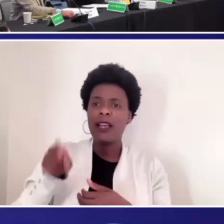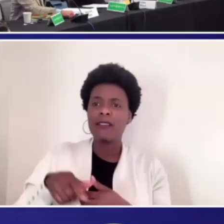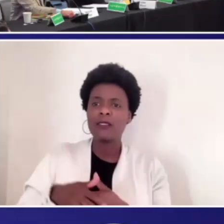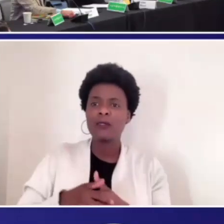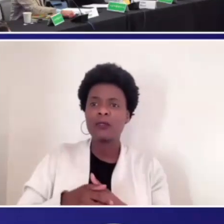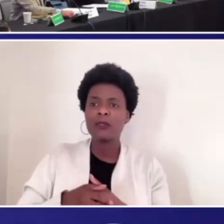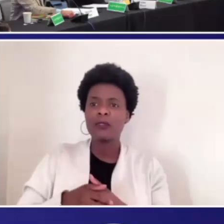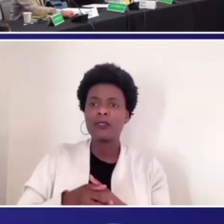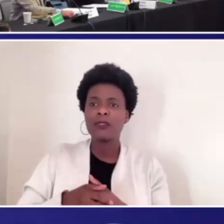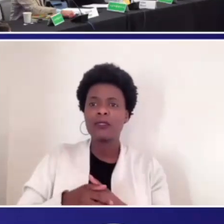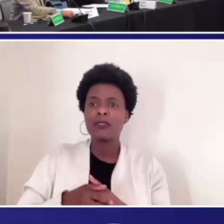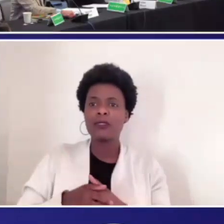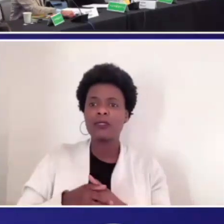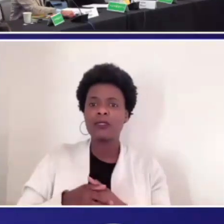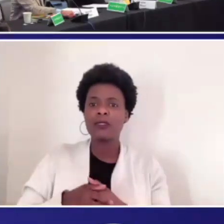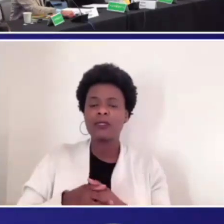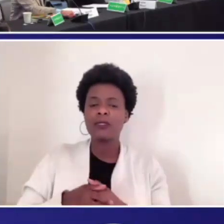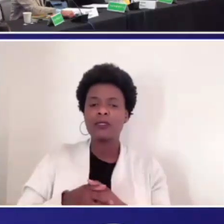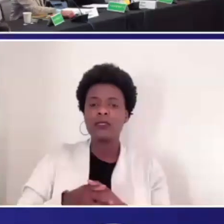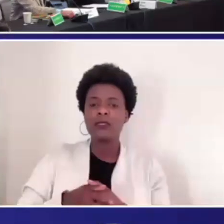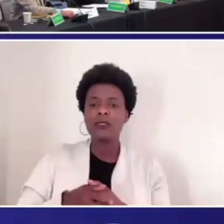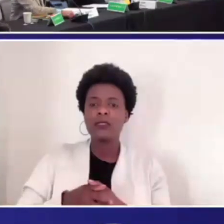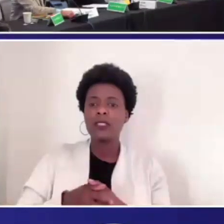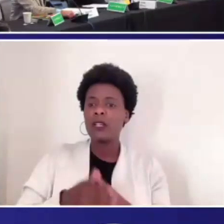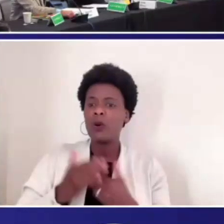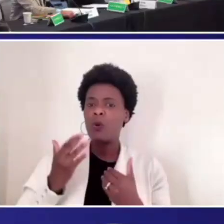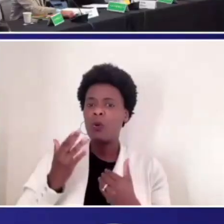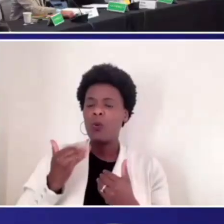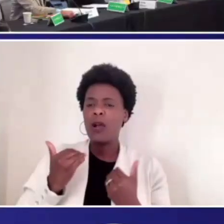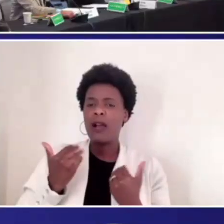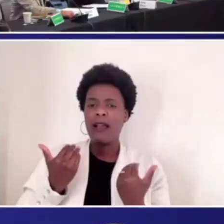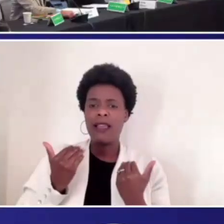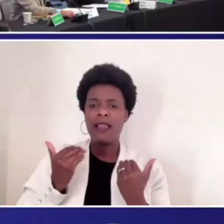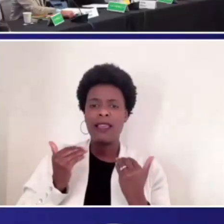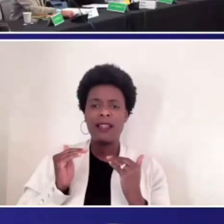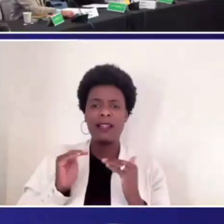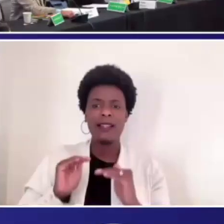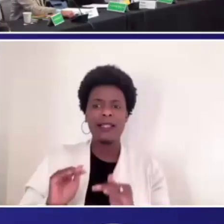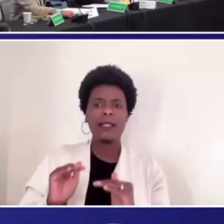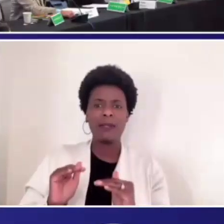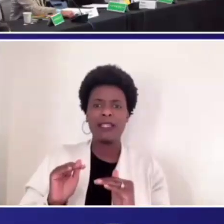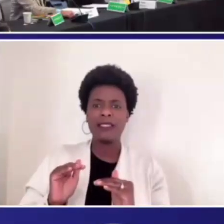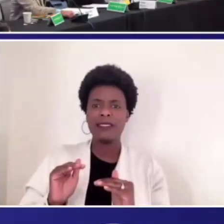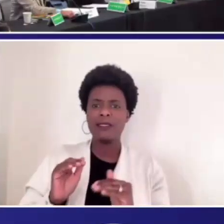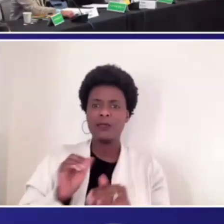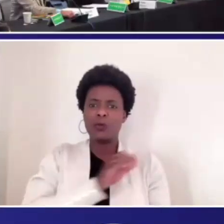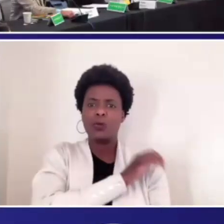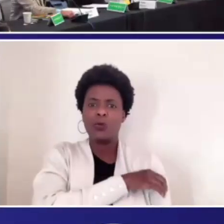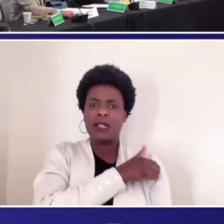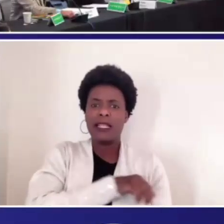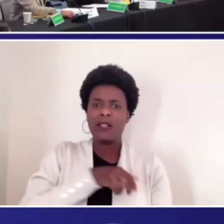You know, I mean, why do we want to limit it to just clinical psych? It's a great degree.